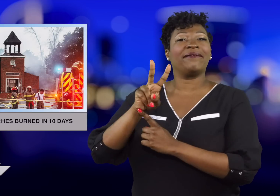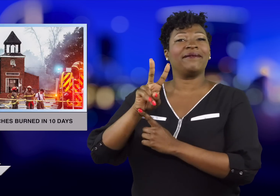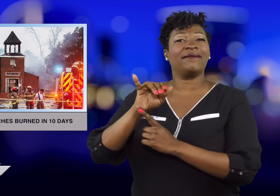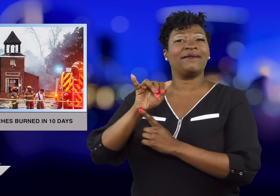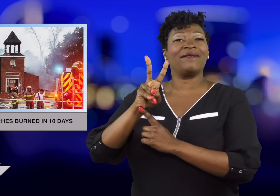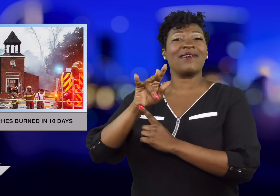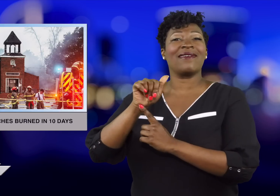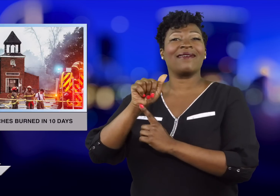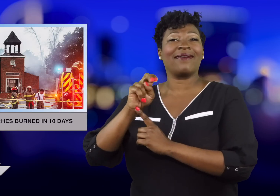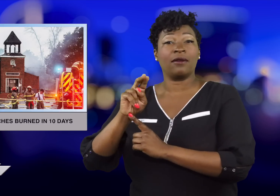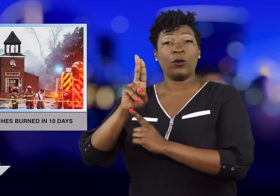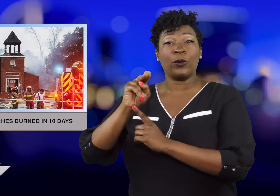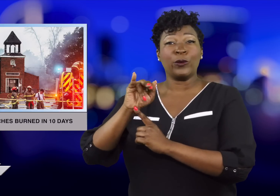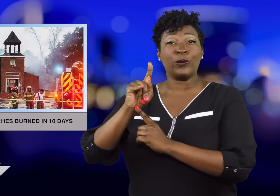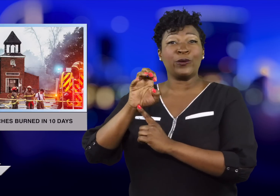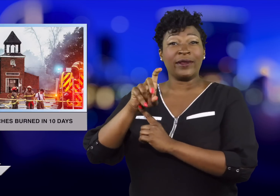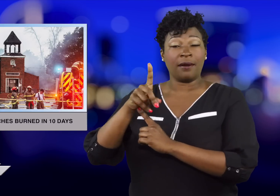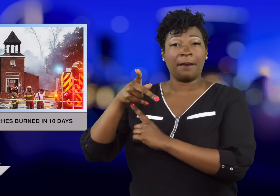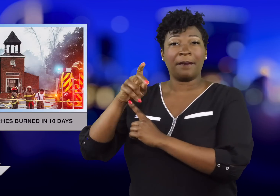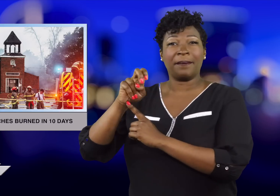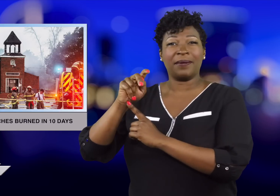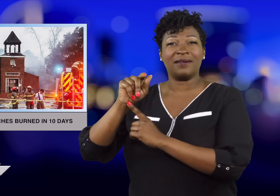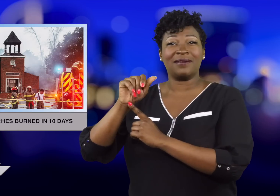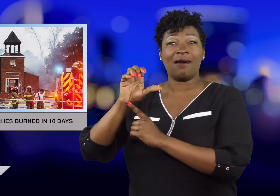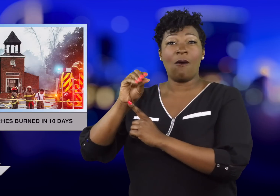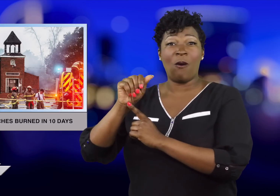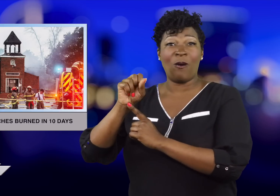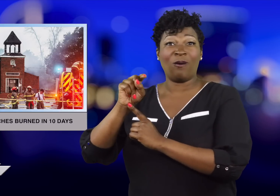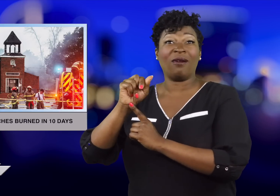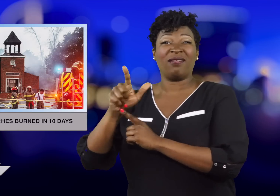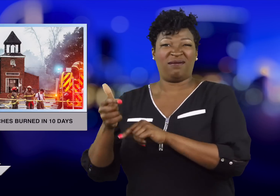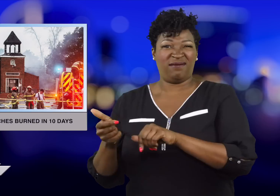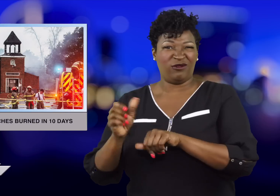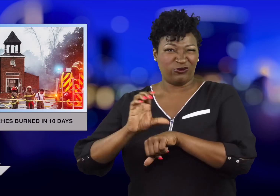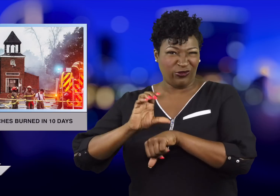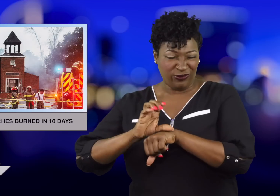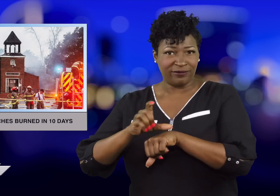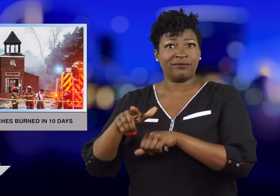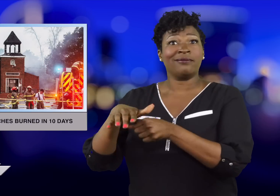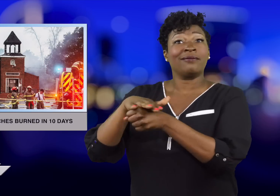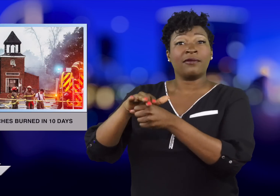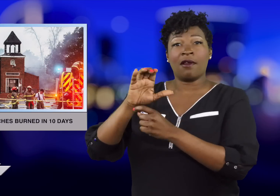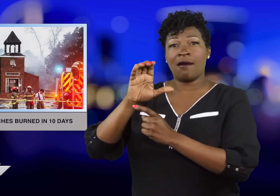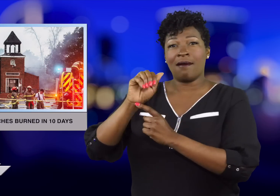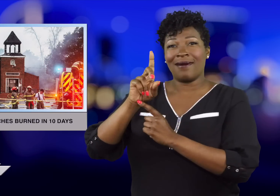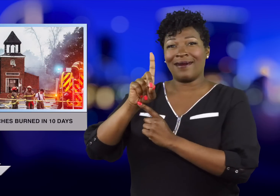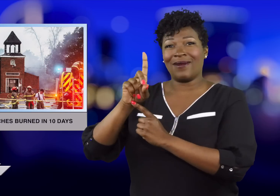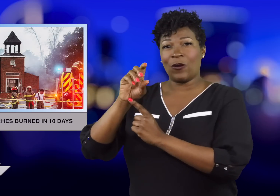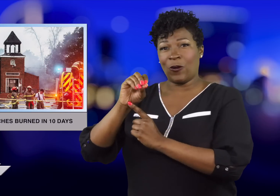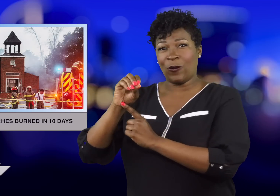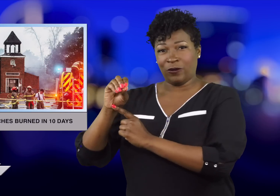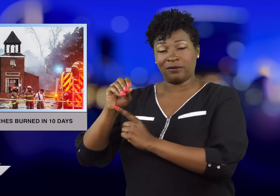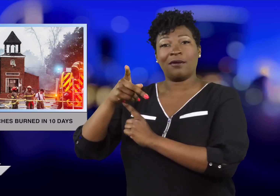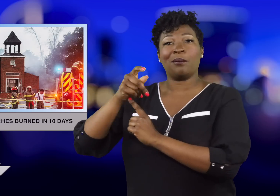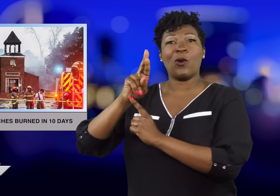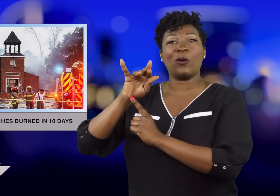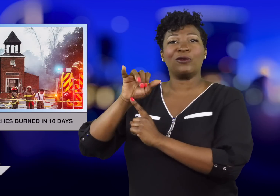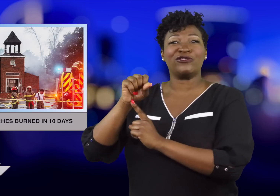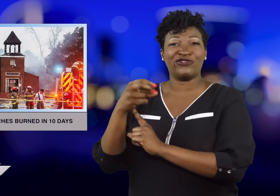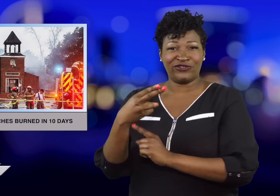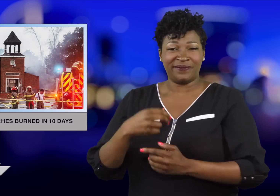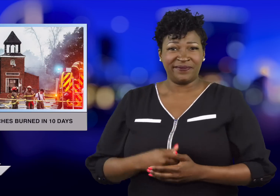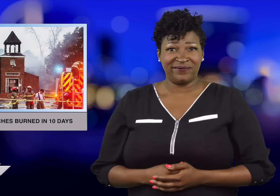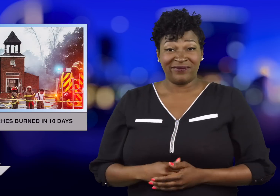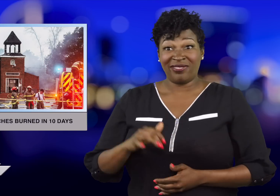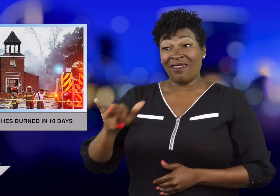Vivian United Pentecostal church in Caddo Parish.